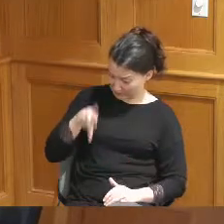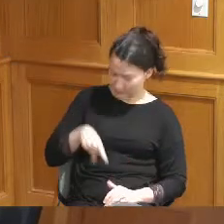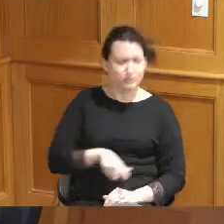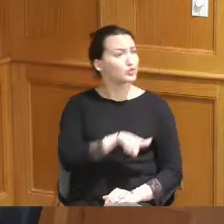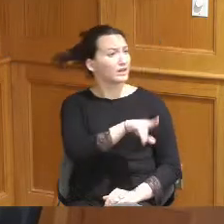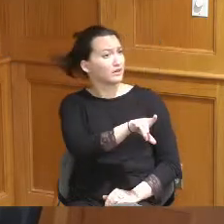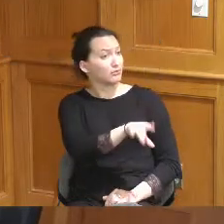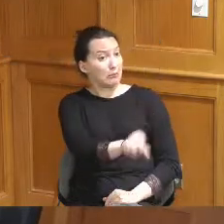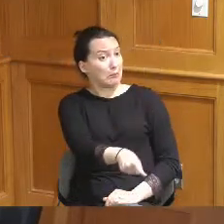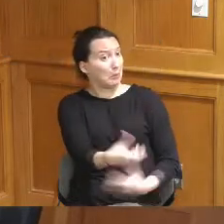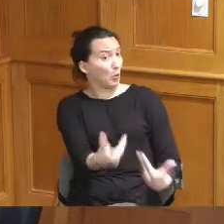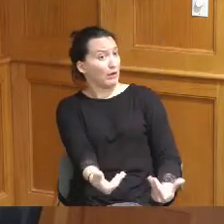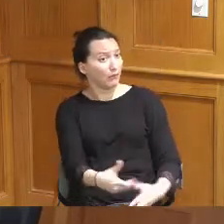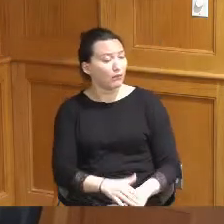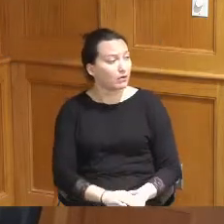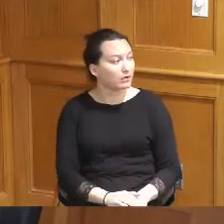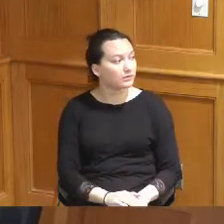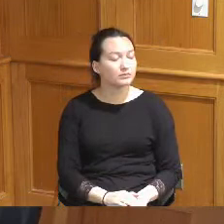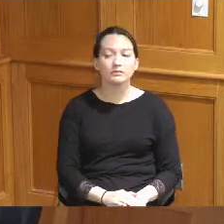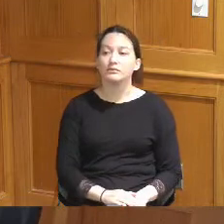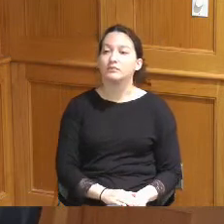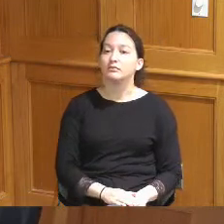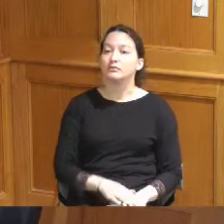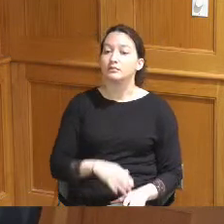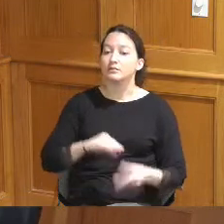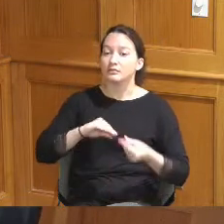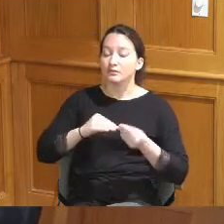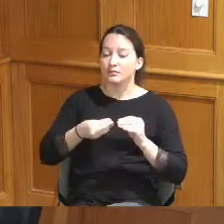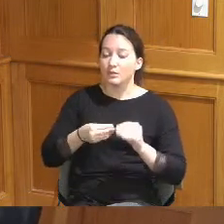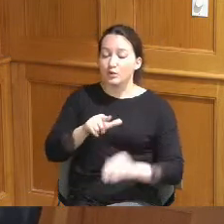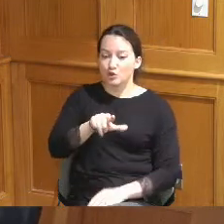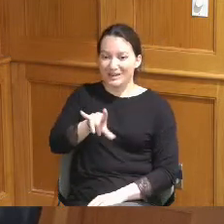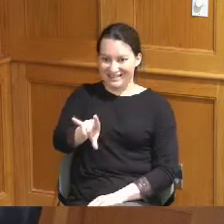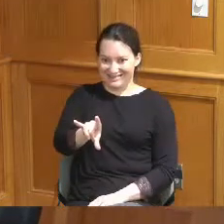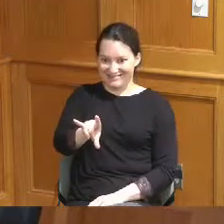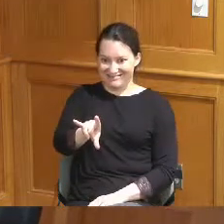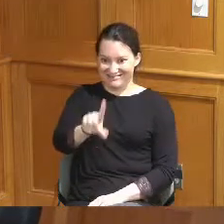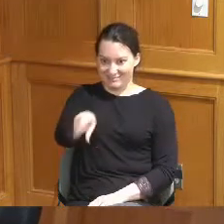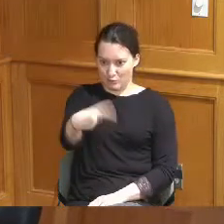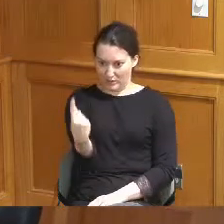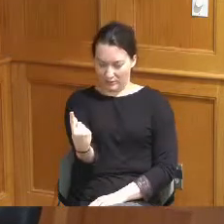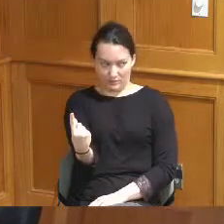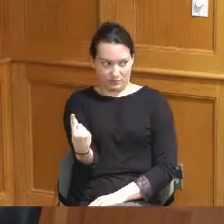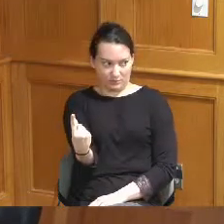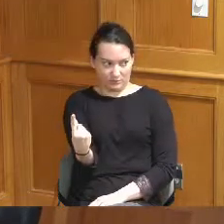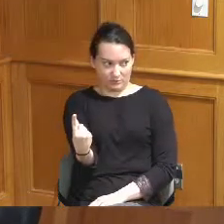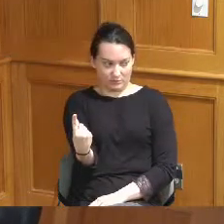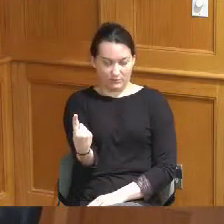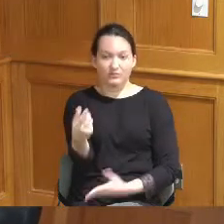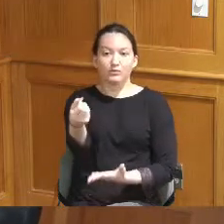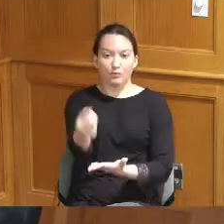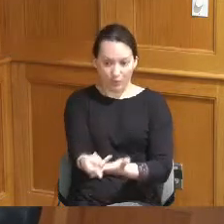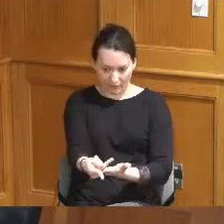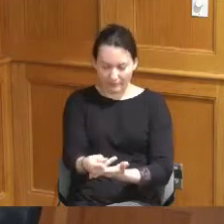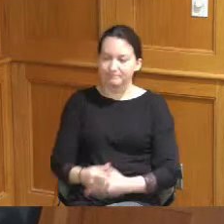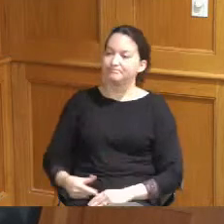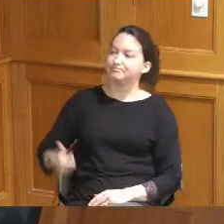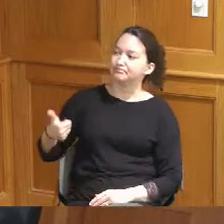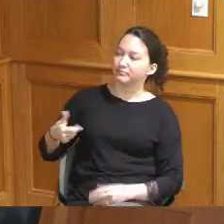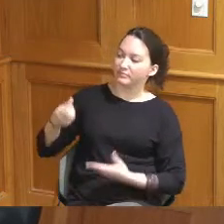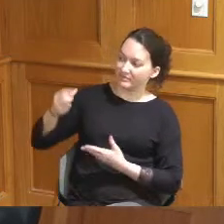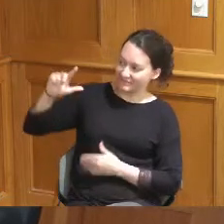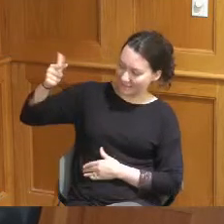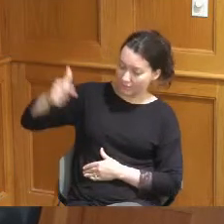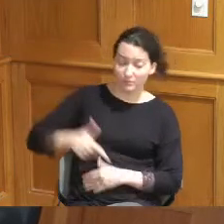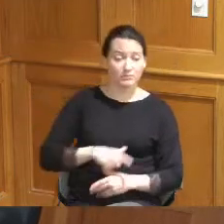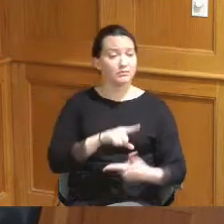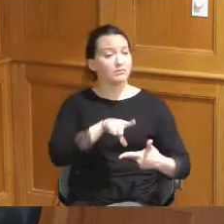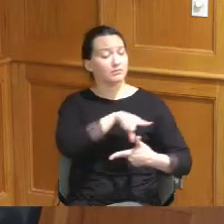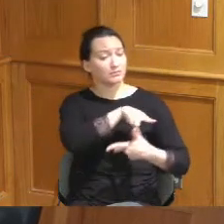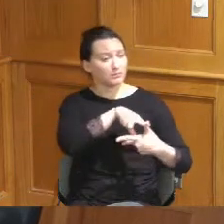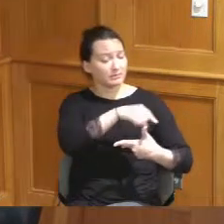yeah yeah and then item 28. move to approve second Commissioner Reece yes Commissioner